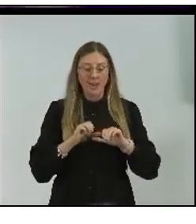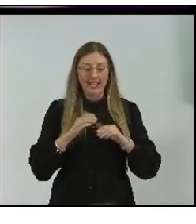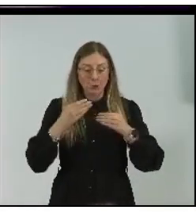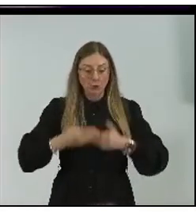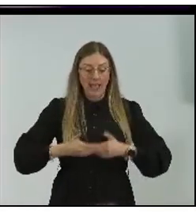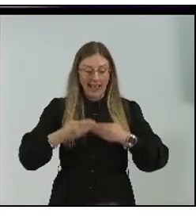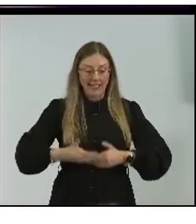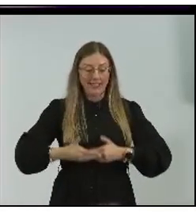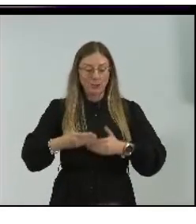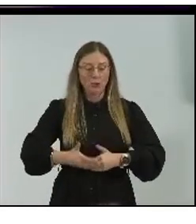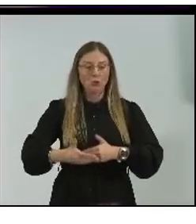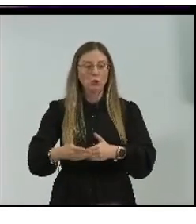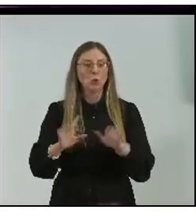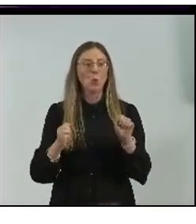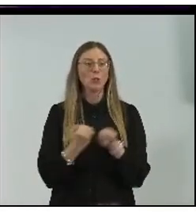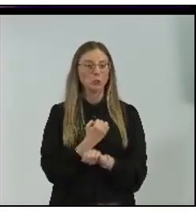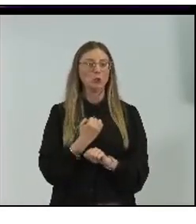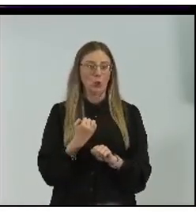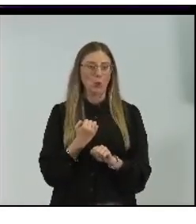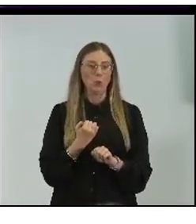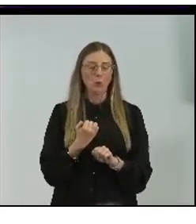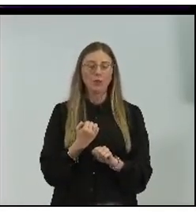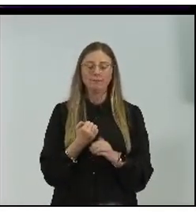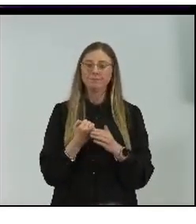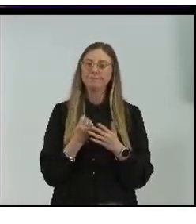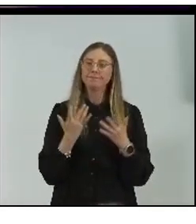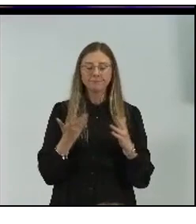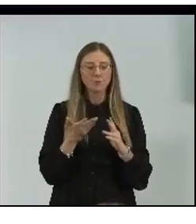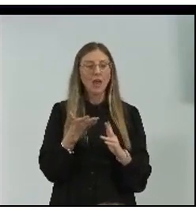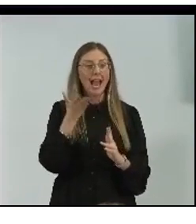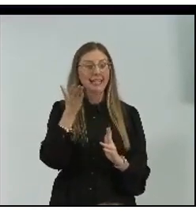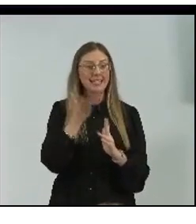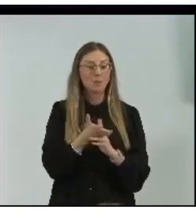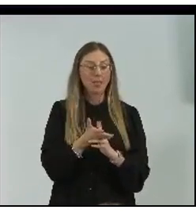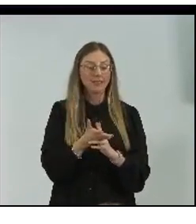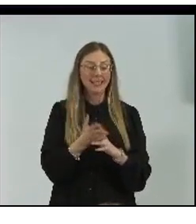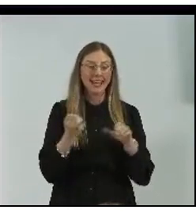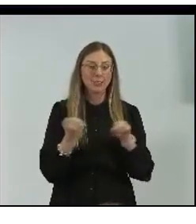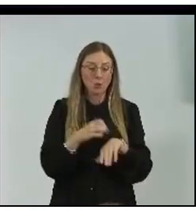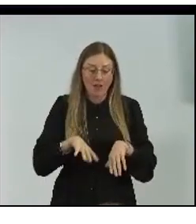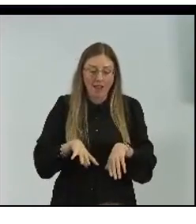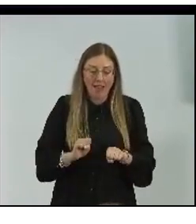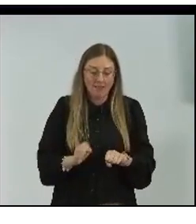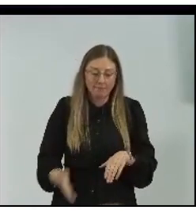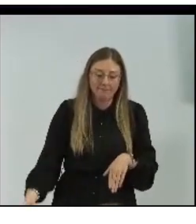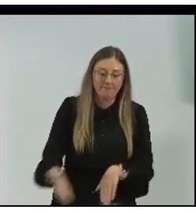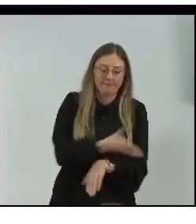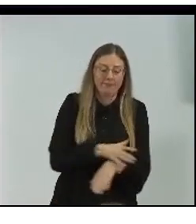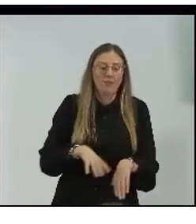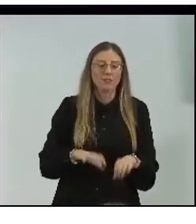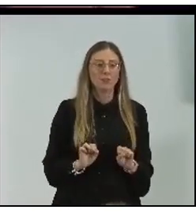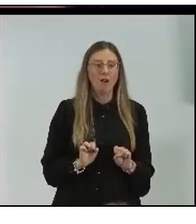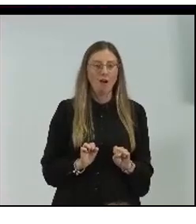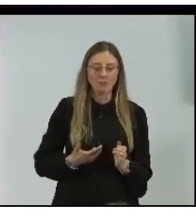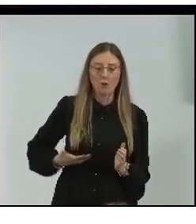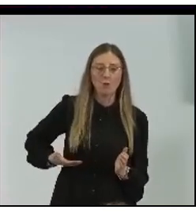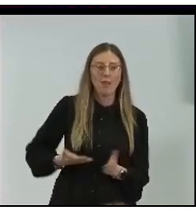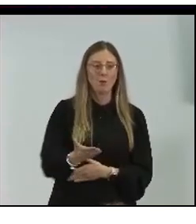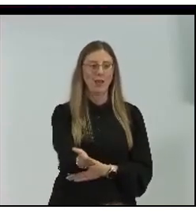So an accessibility a throw away would be you do it as soon as you can do it at the beginning and do it all the way through and don't do it at the end.